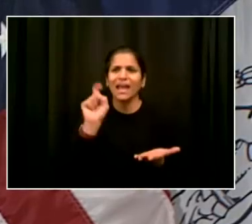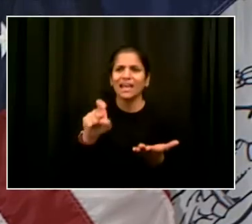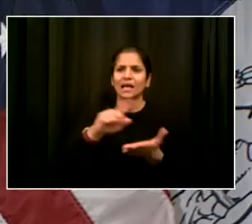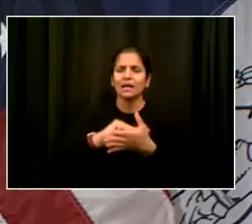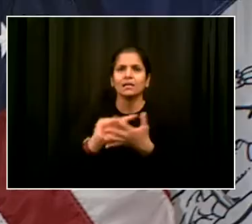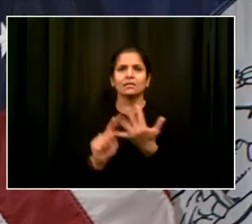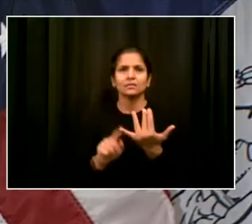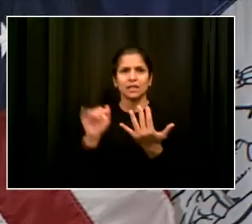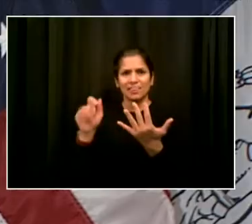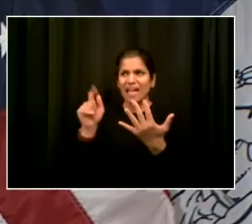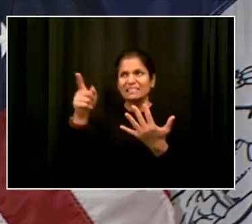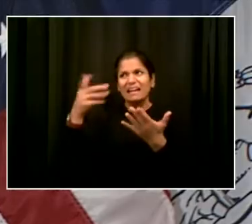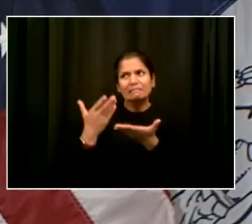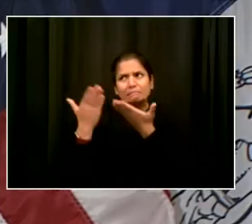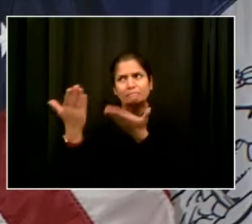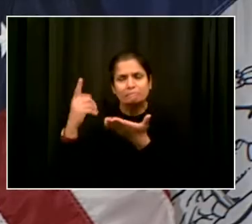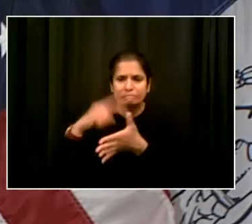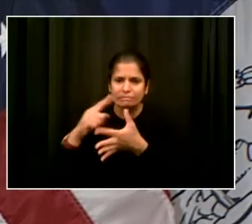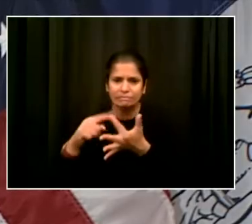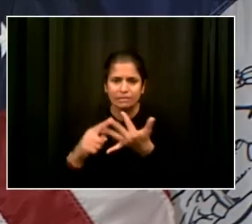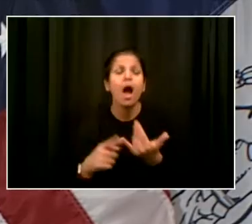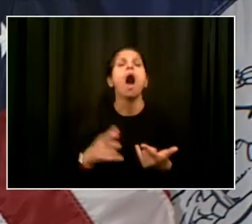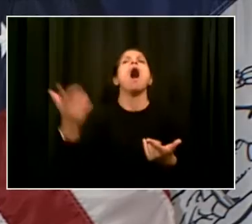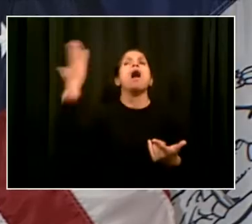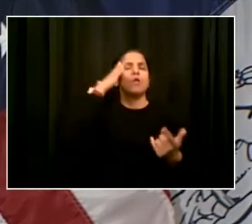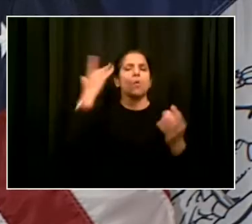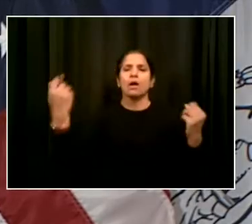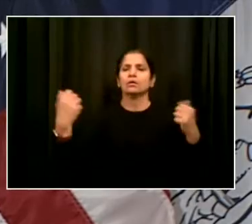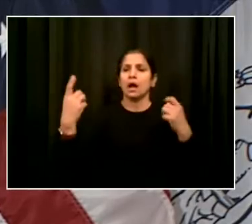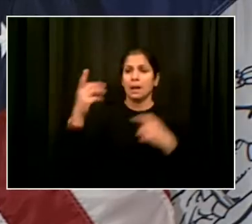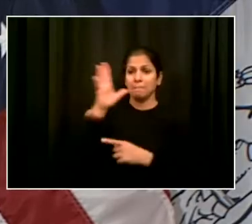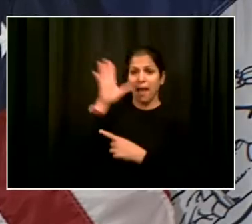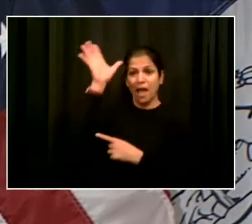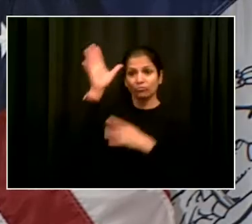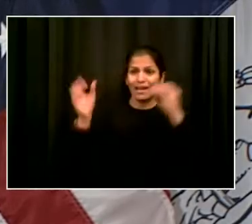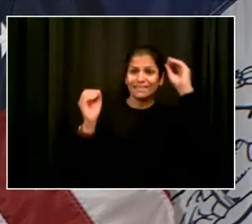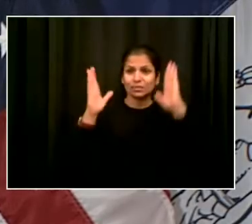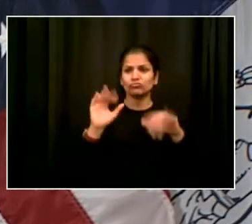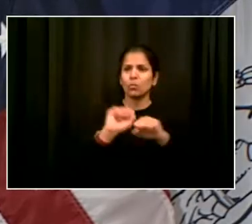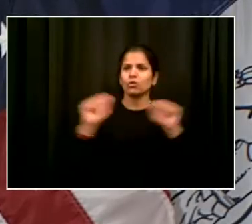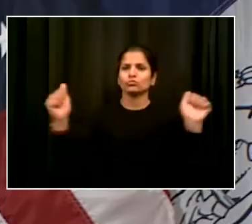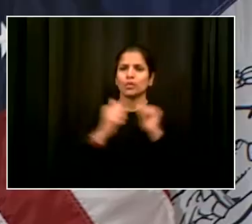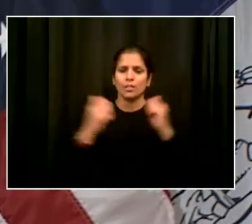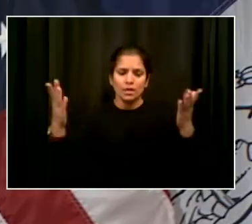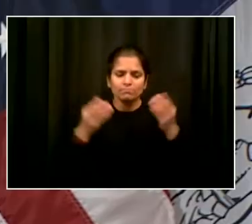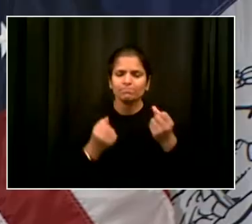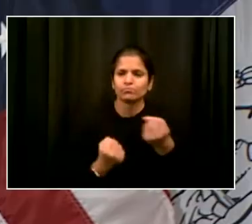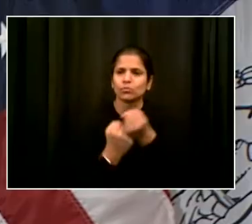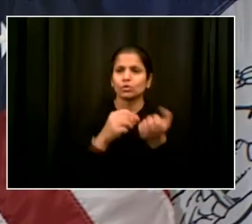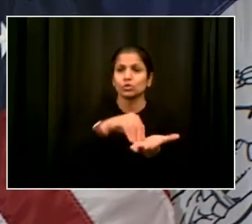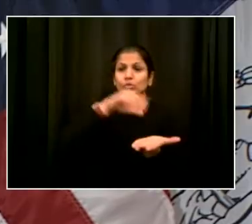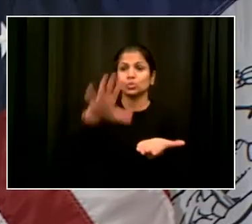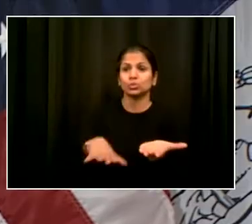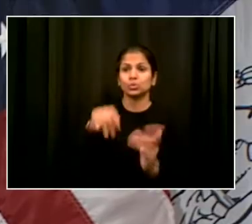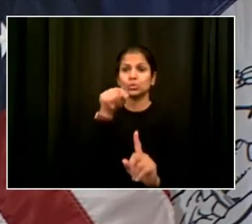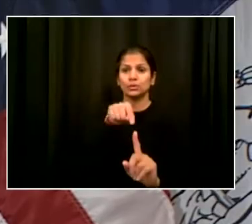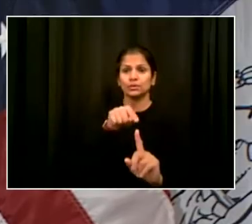TNO IHGHGH-STAKES TESTING IT IS LOW STAKES IIT DOESN'T GOVERN OVER ALL SORTS